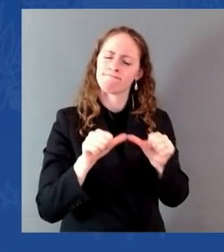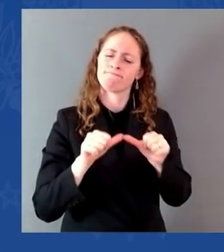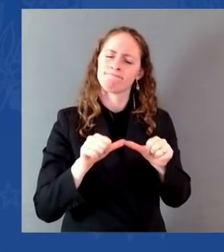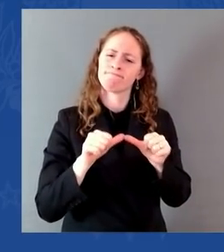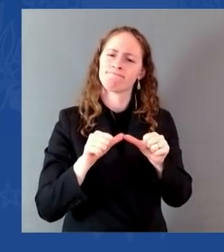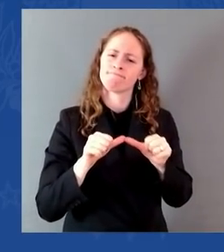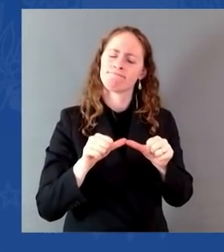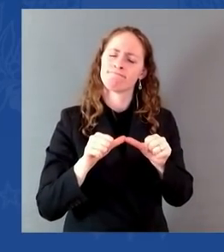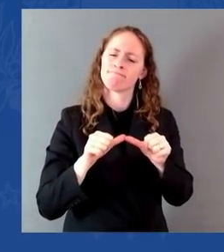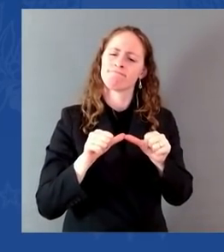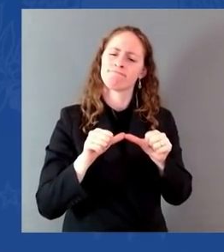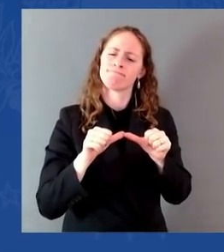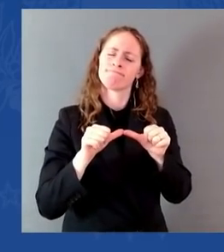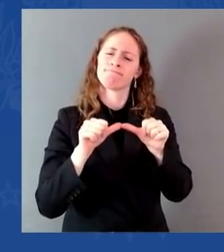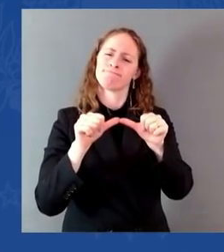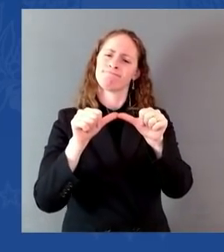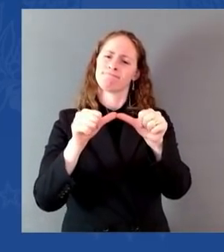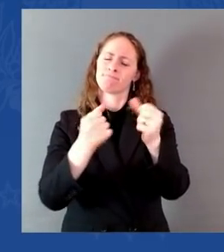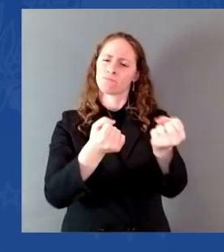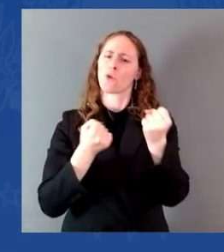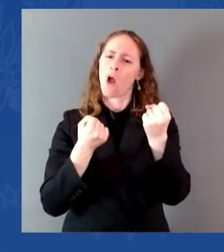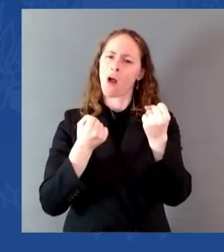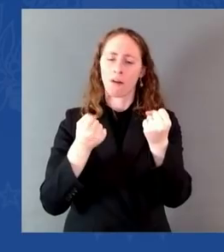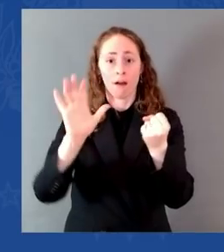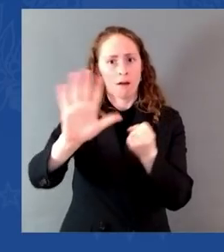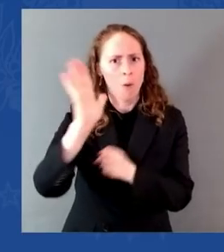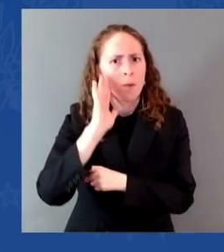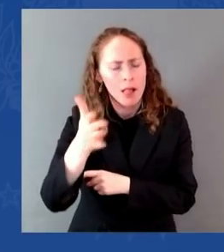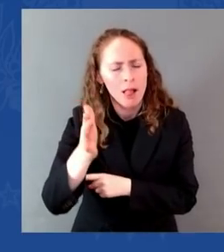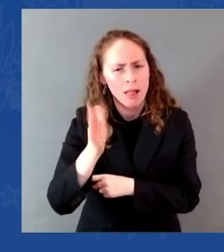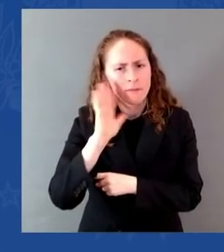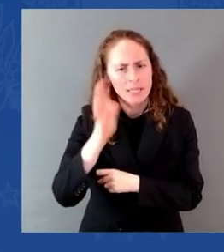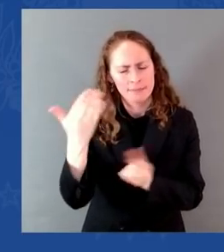And this law builds back our bridges, our water systems,